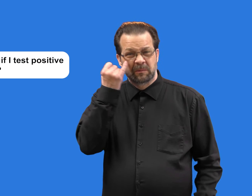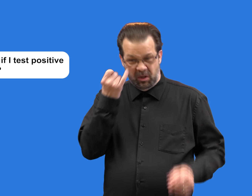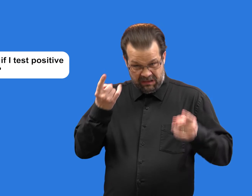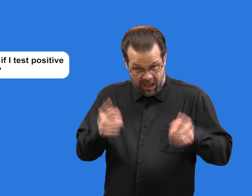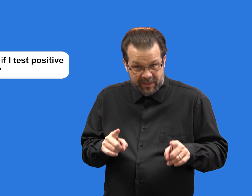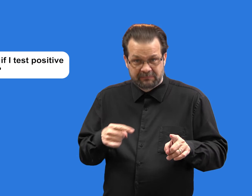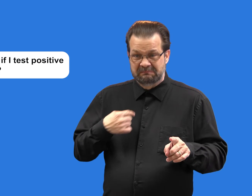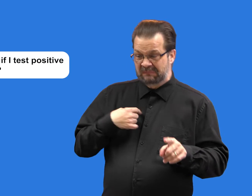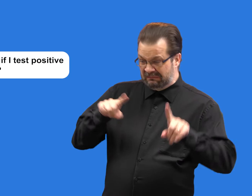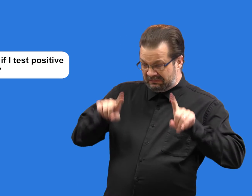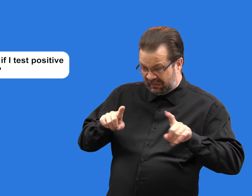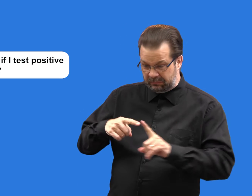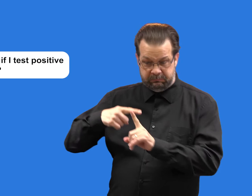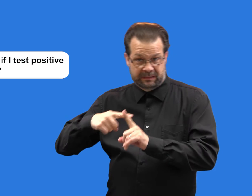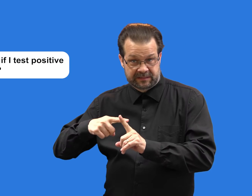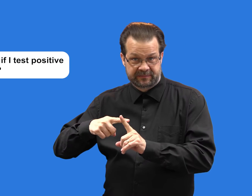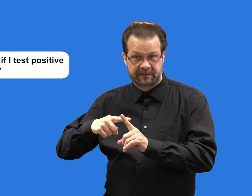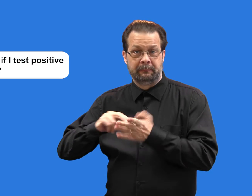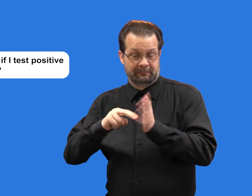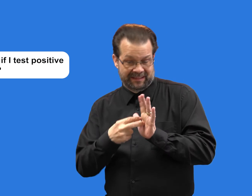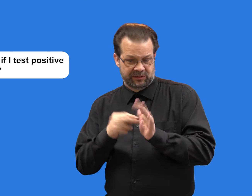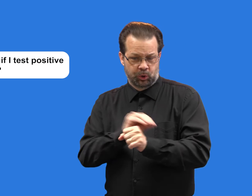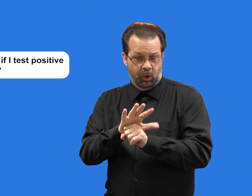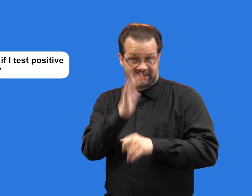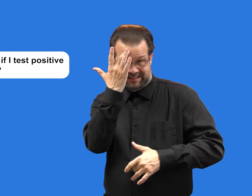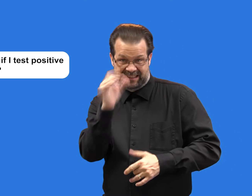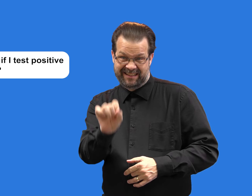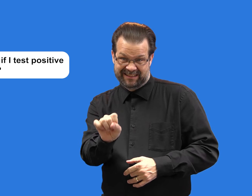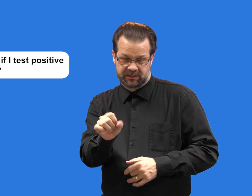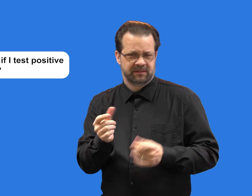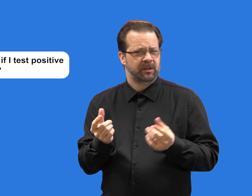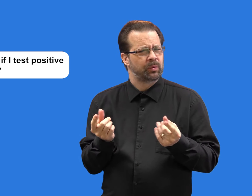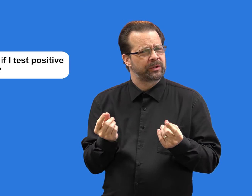What can I do if I test positive for COVID-19?